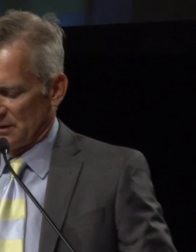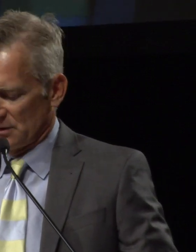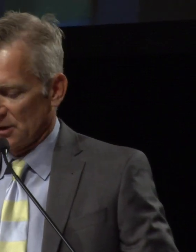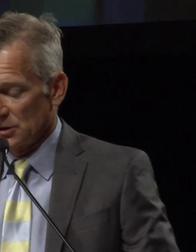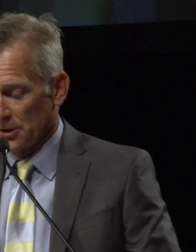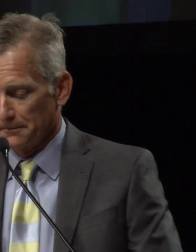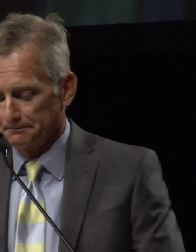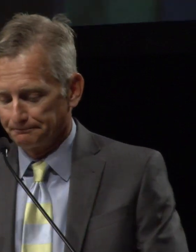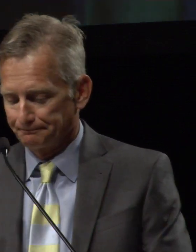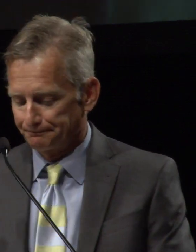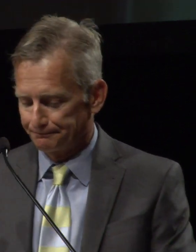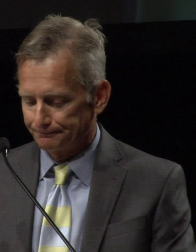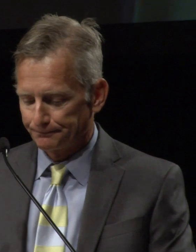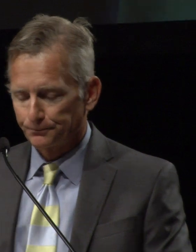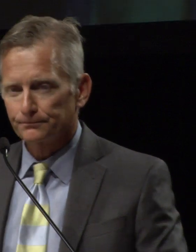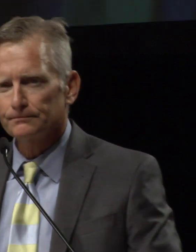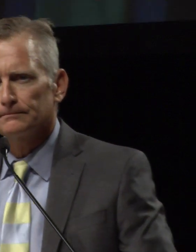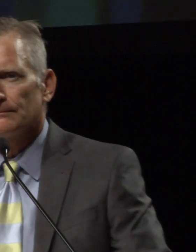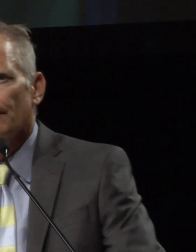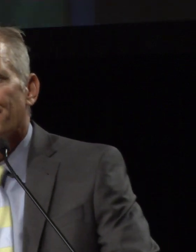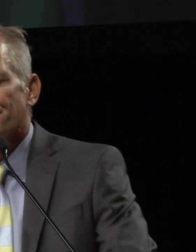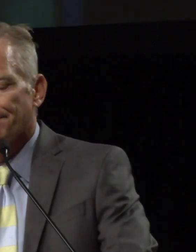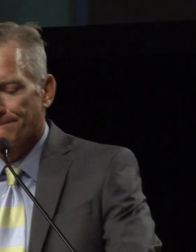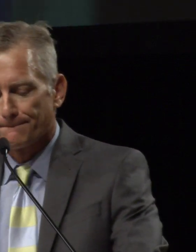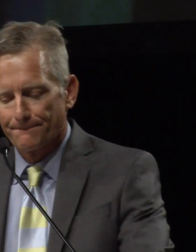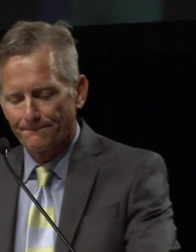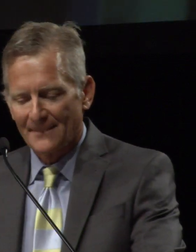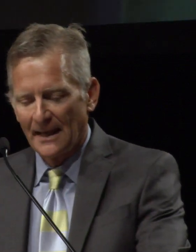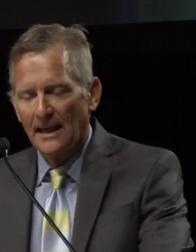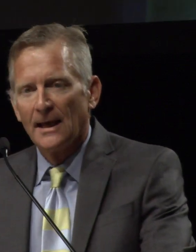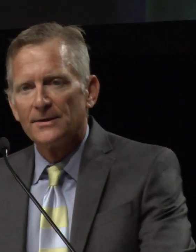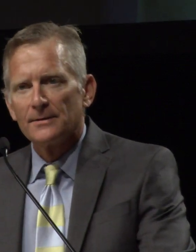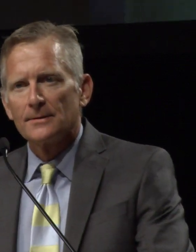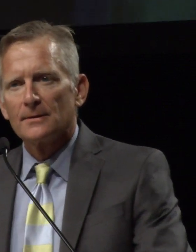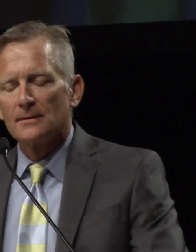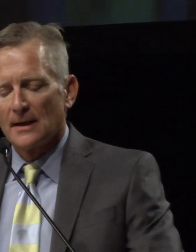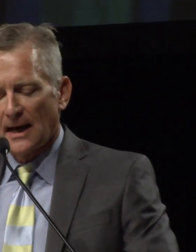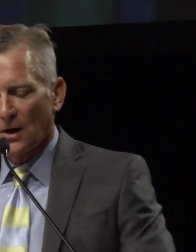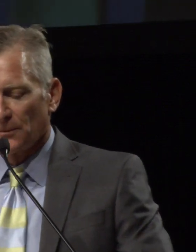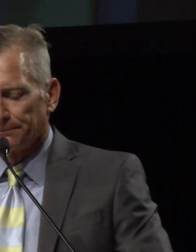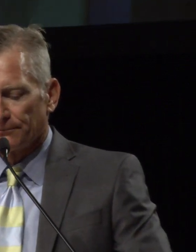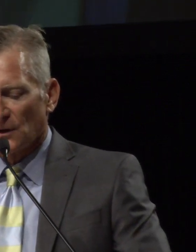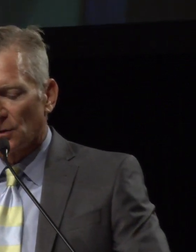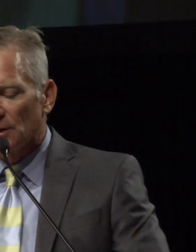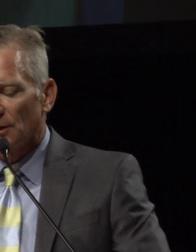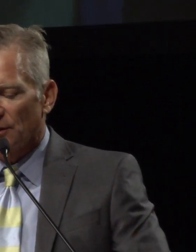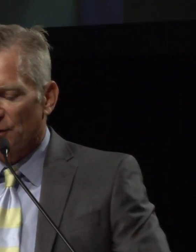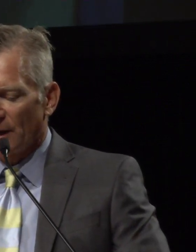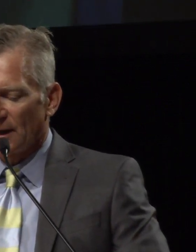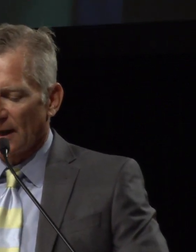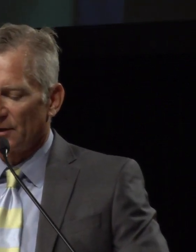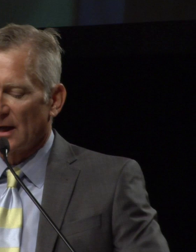NEXT YEAR. EARLIER THIS WEEK AT THE